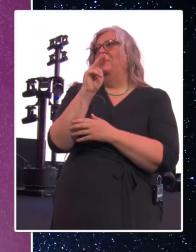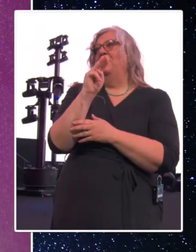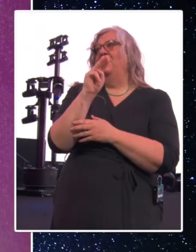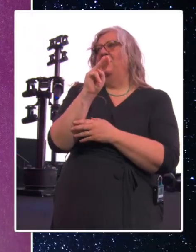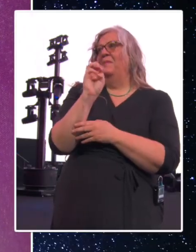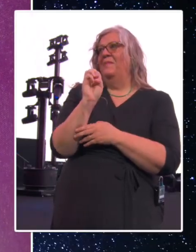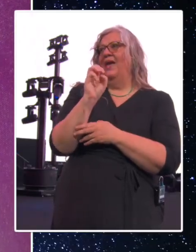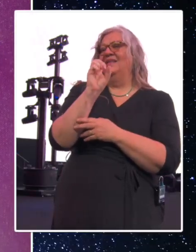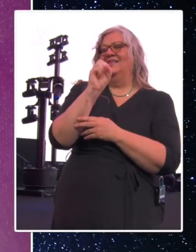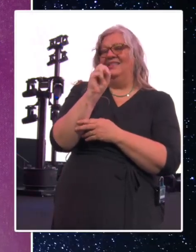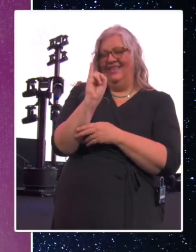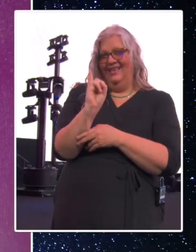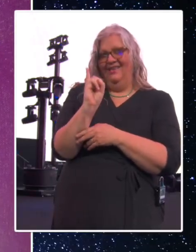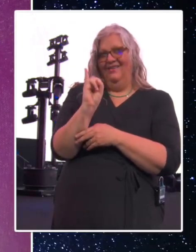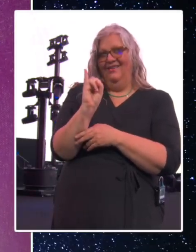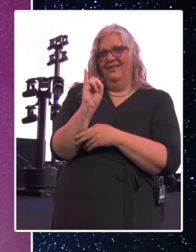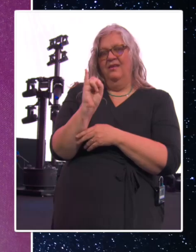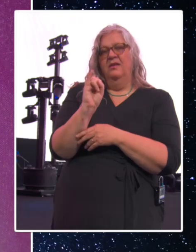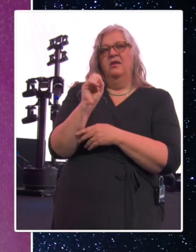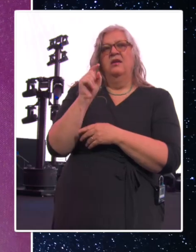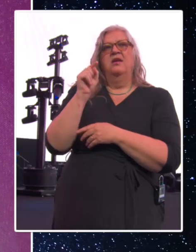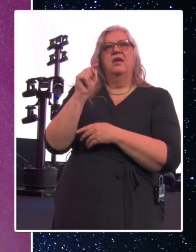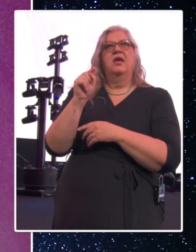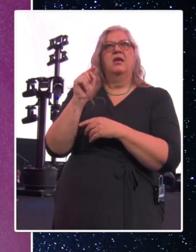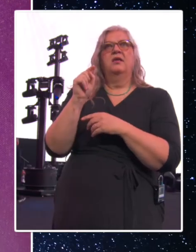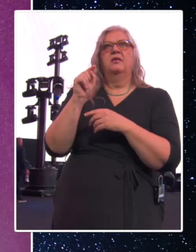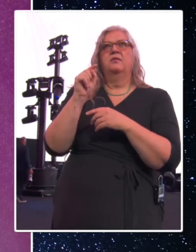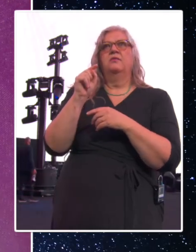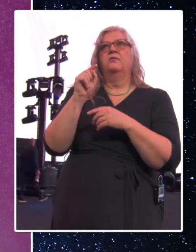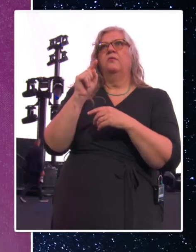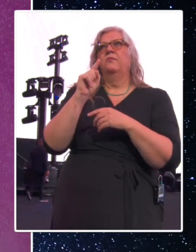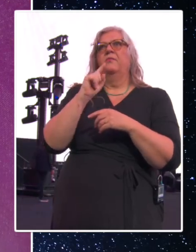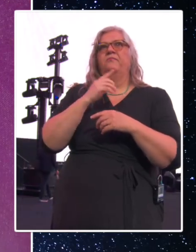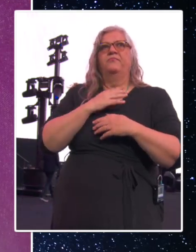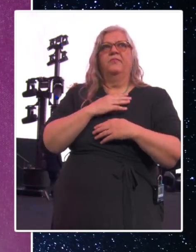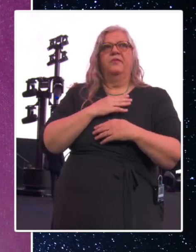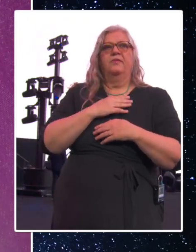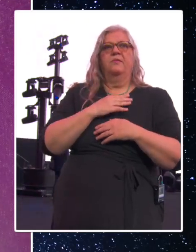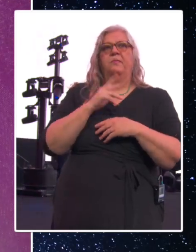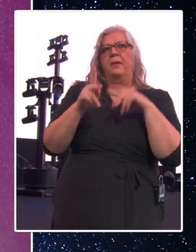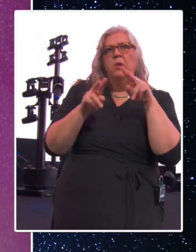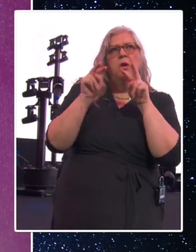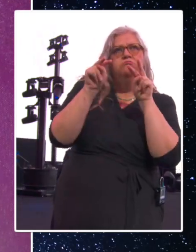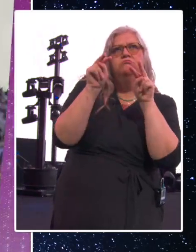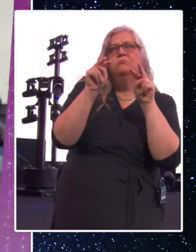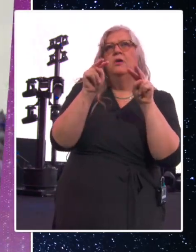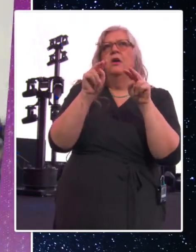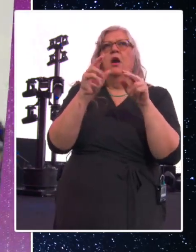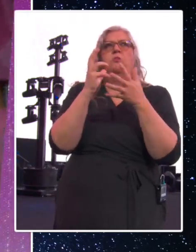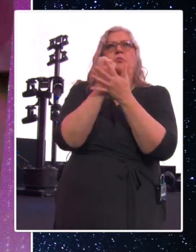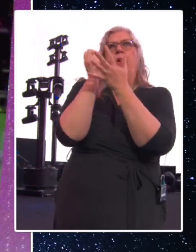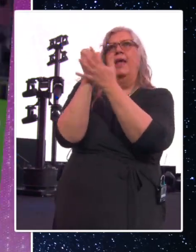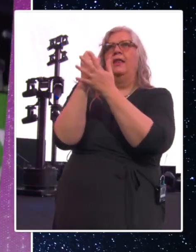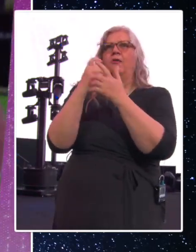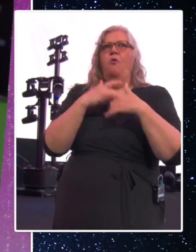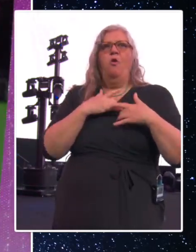Inter Miami is capturing the attention of fans in Florida and winning hearts in the US and around the world.